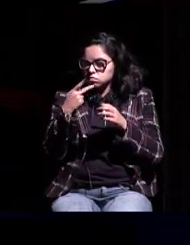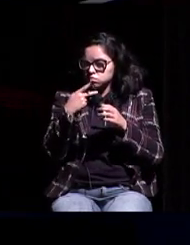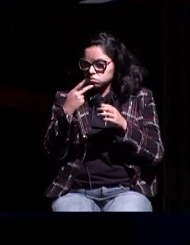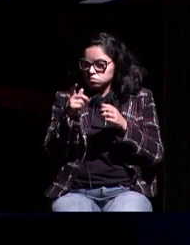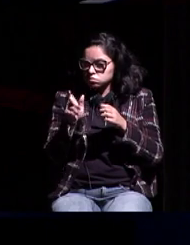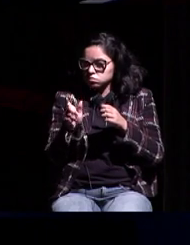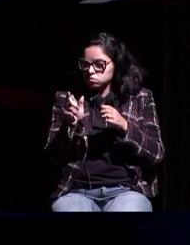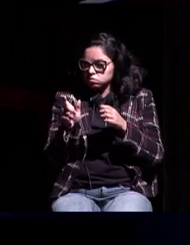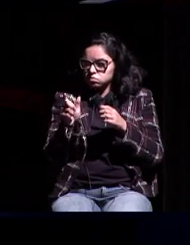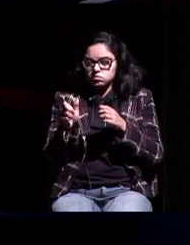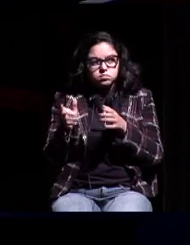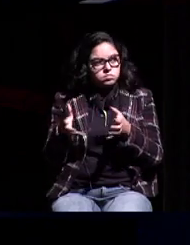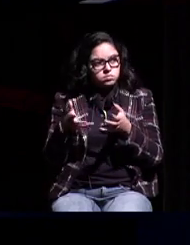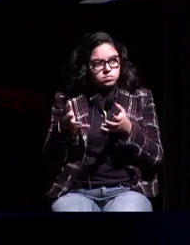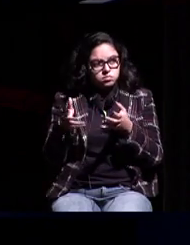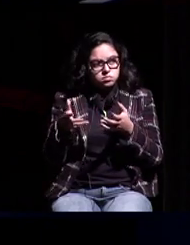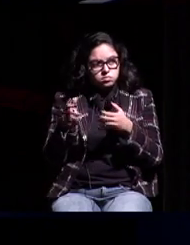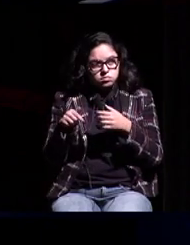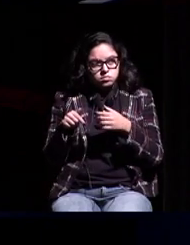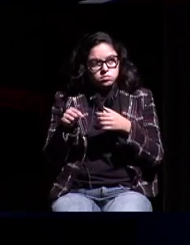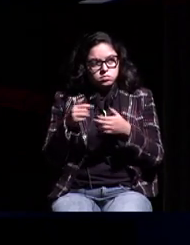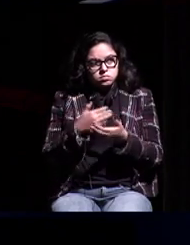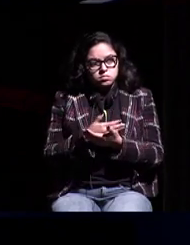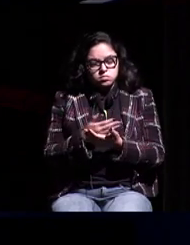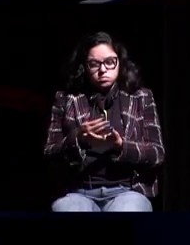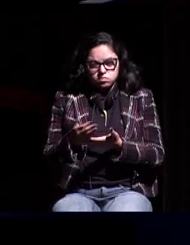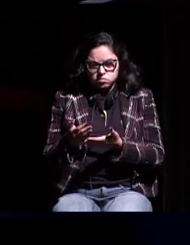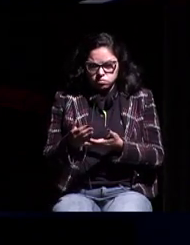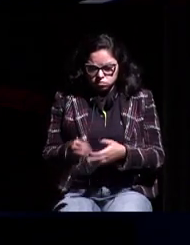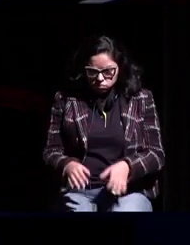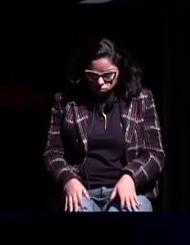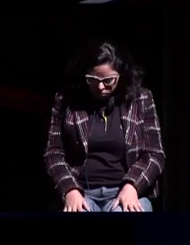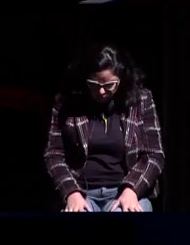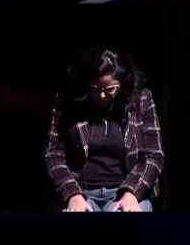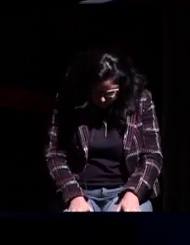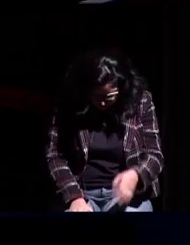I’d like to begin here so they can start delivering their speeches.